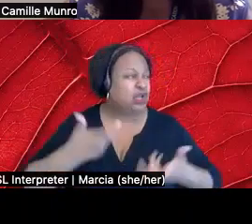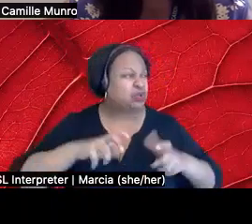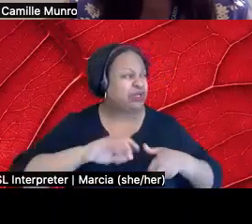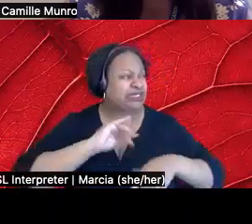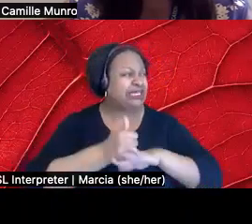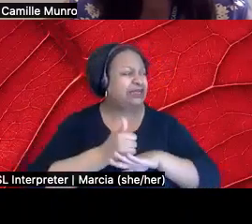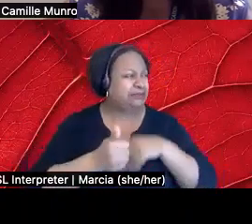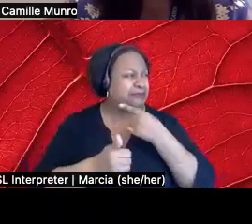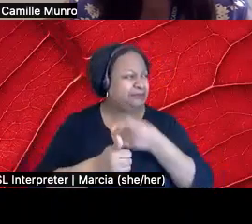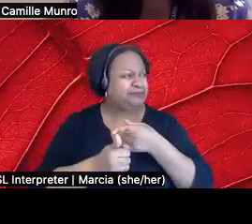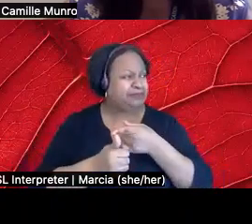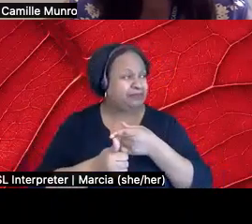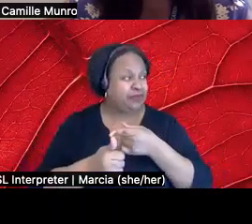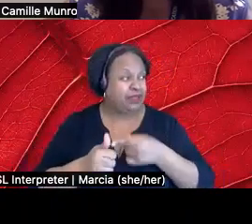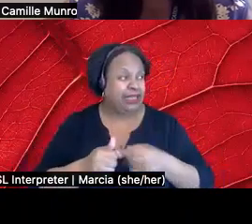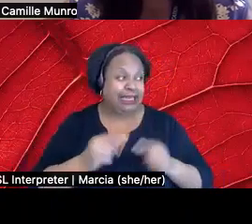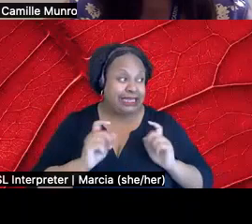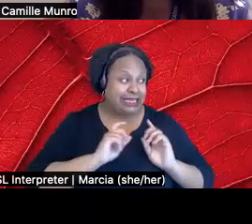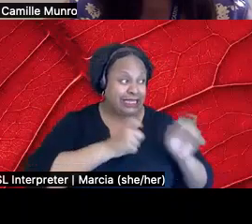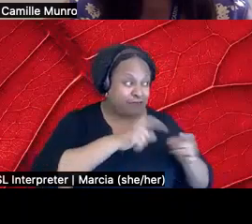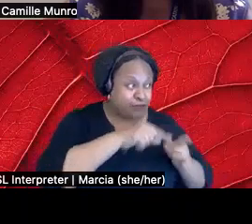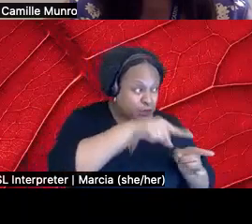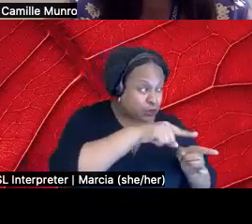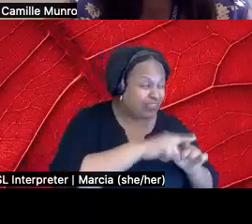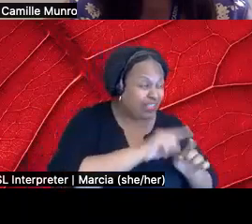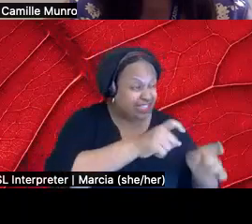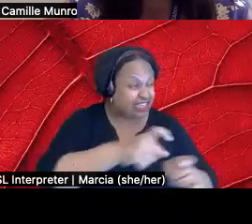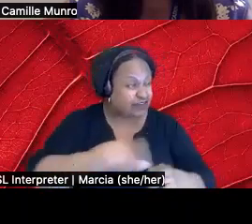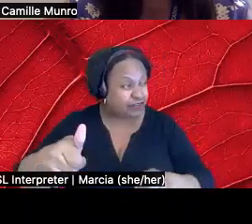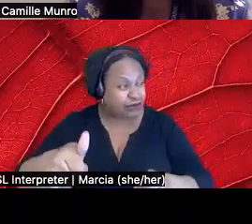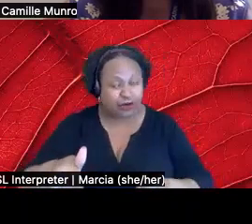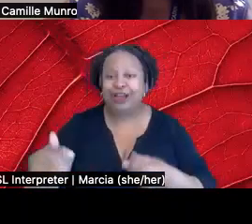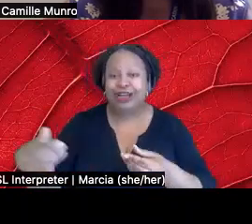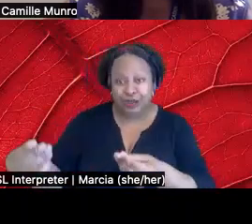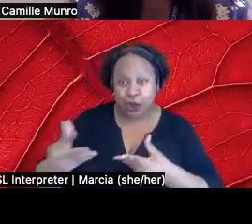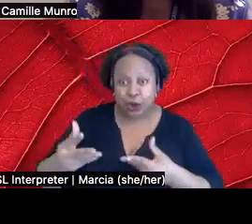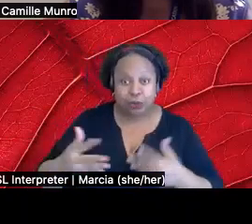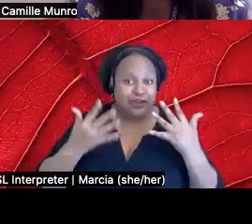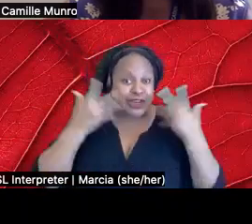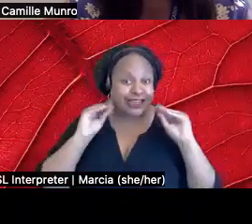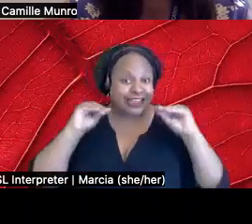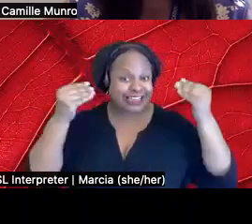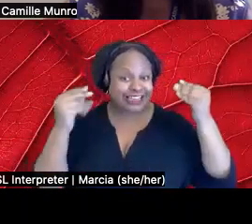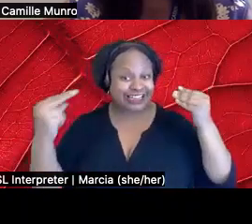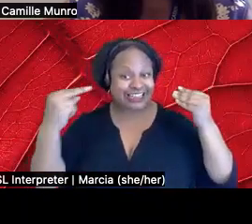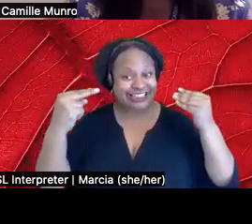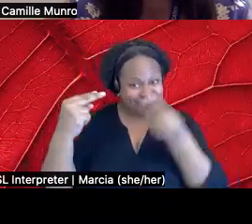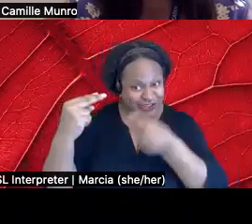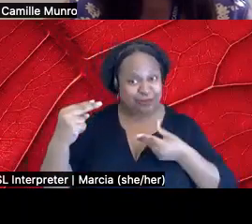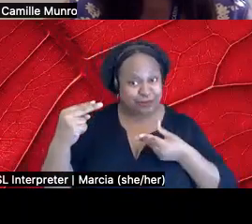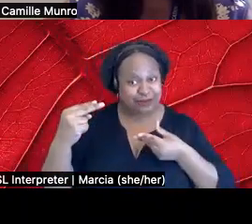Now, this was told to me in a friendly way, but It was quite bothersome.